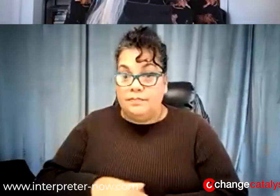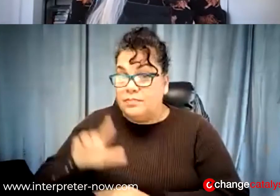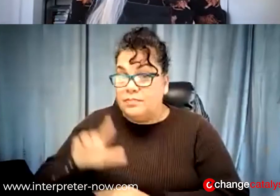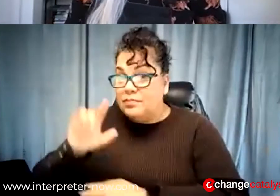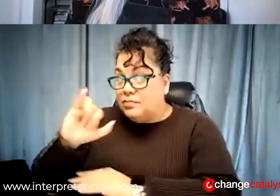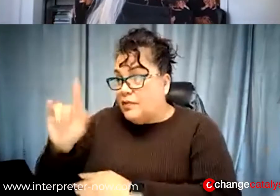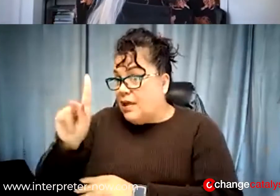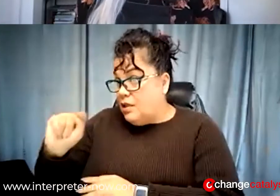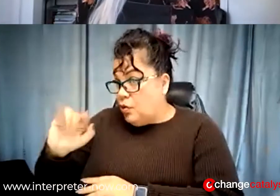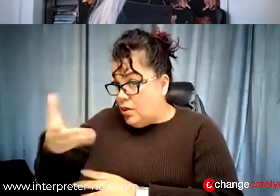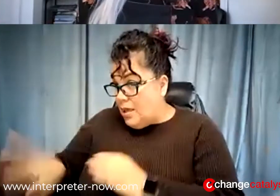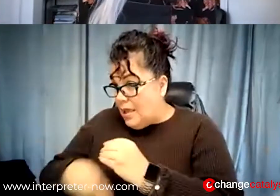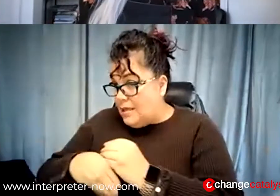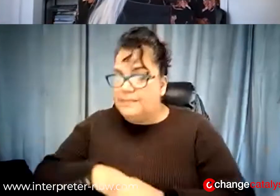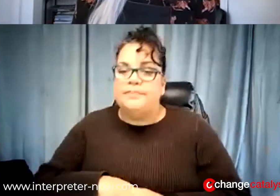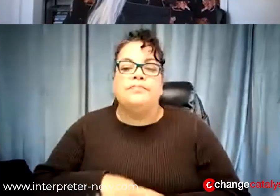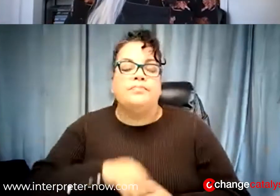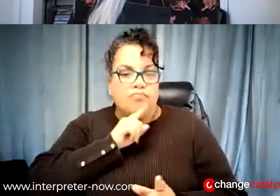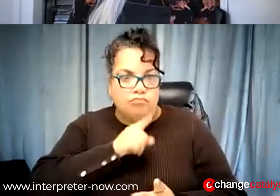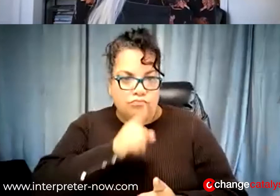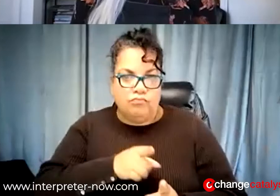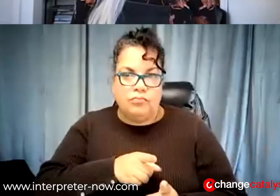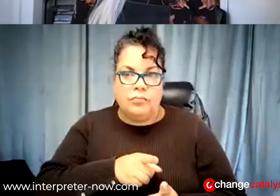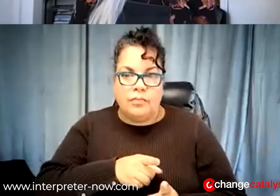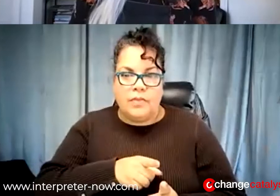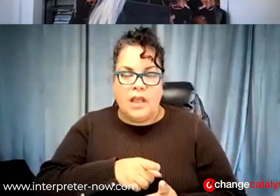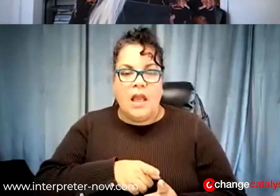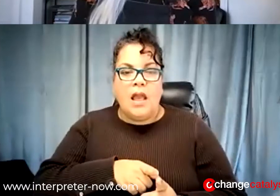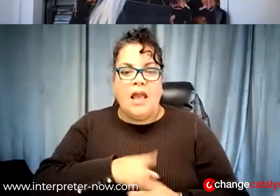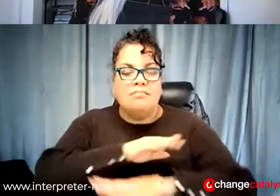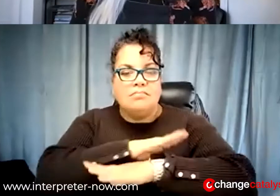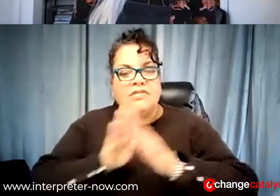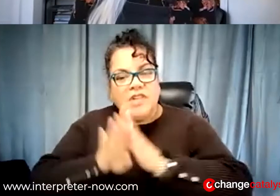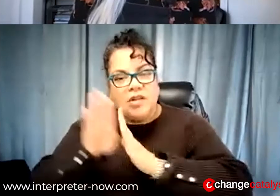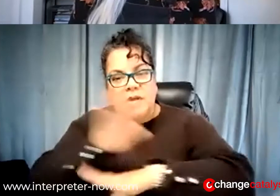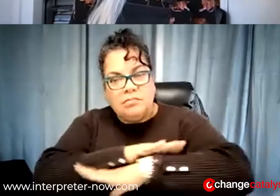I want to say also, building a platform that is women-centered is also very similar to